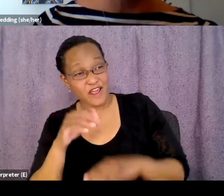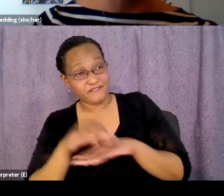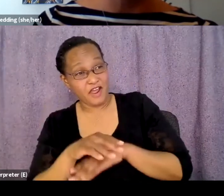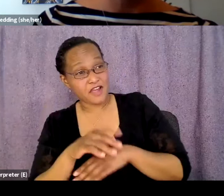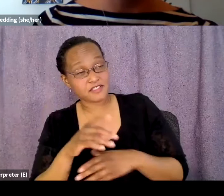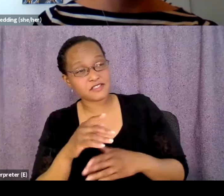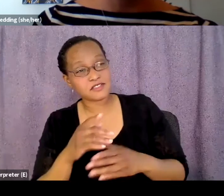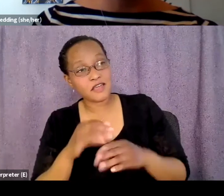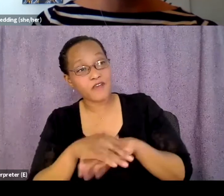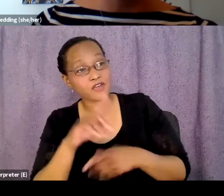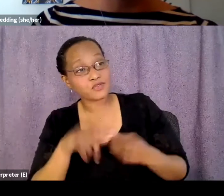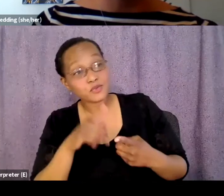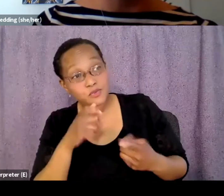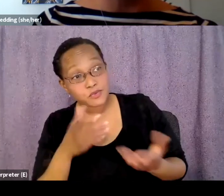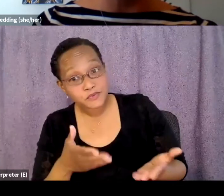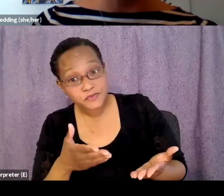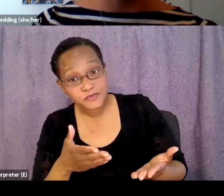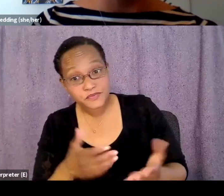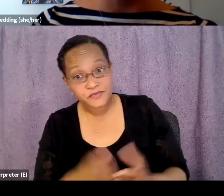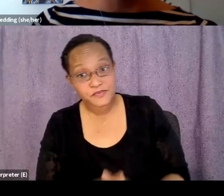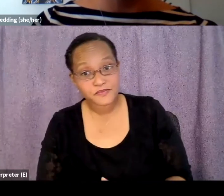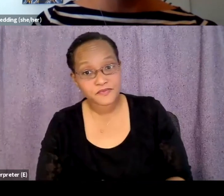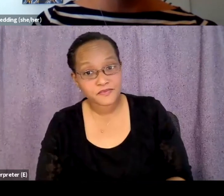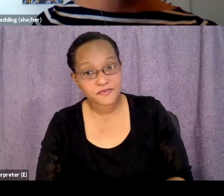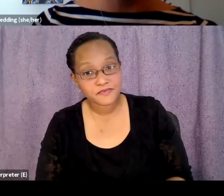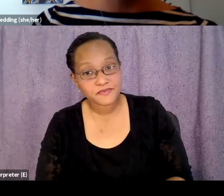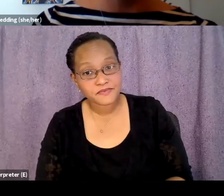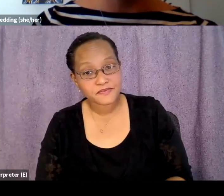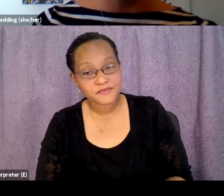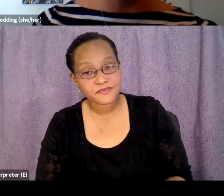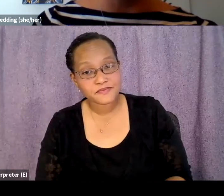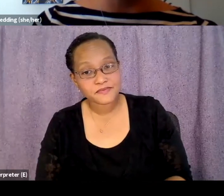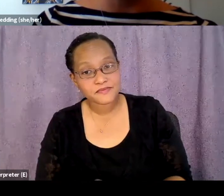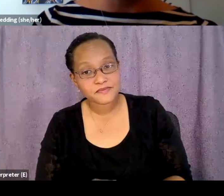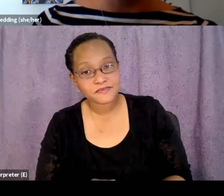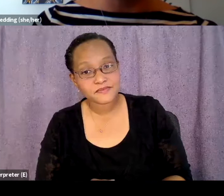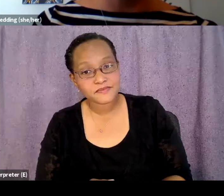who. Shira Leeder: to your college age self